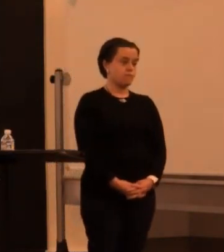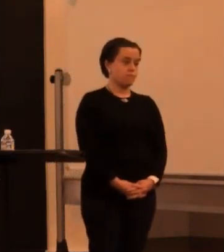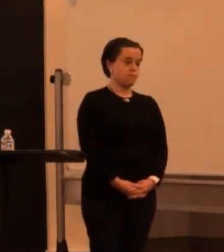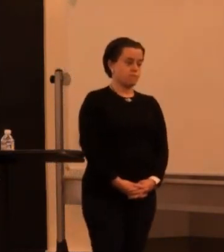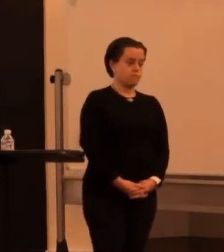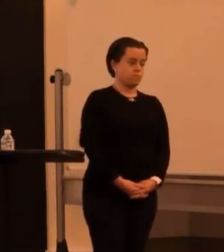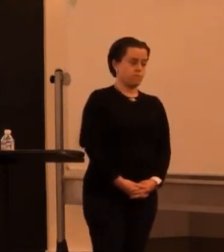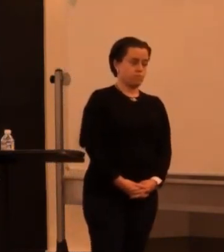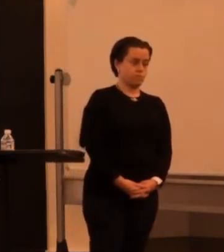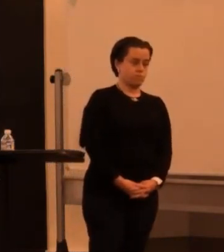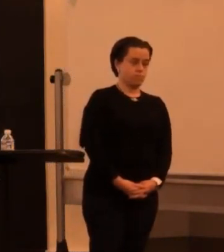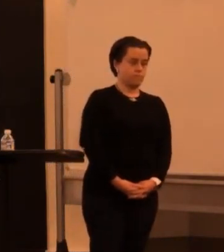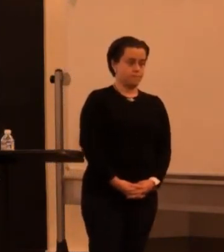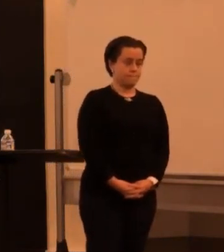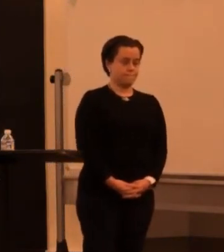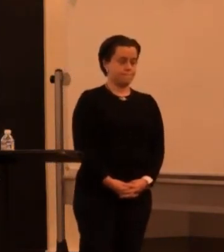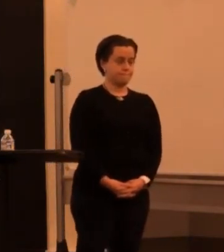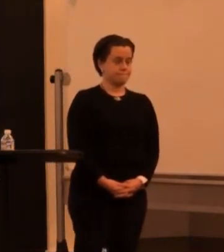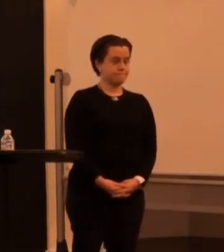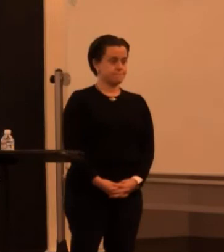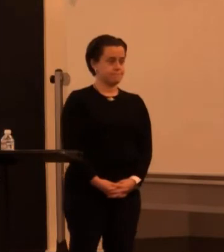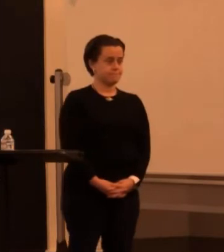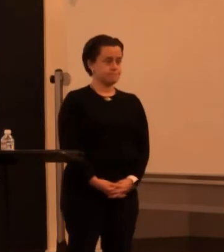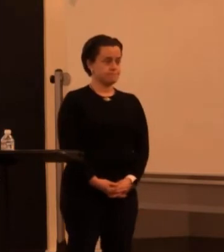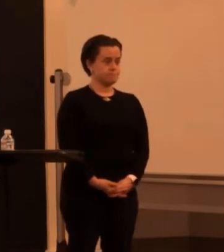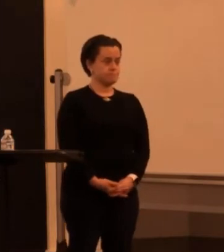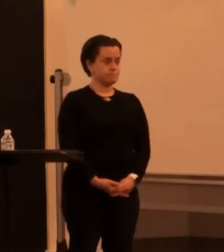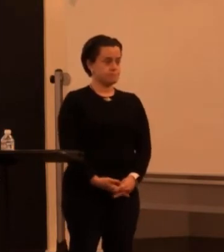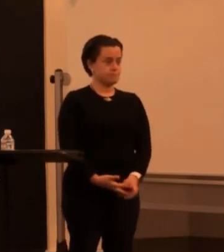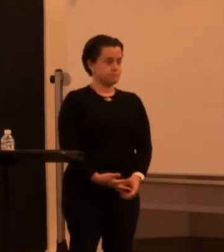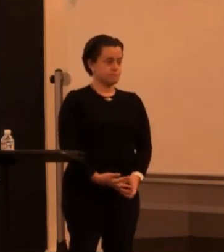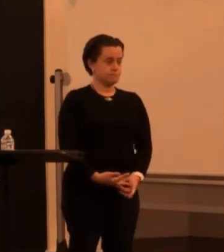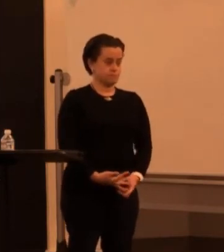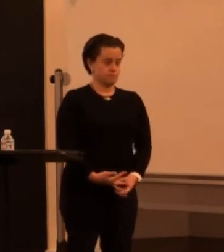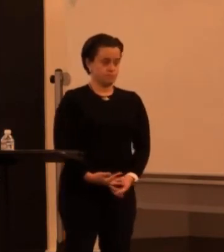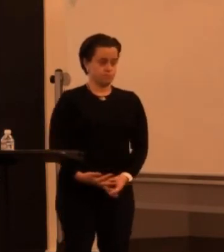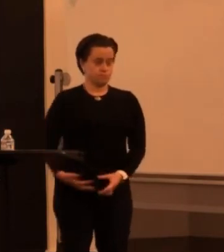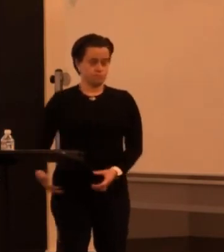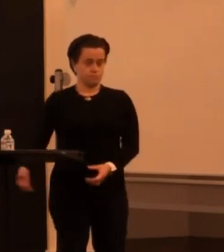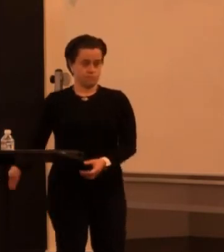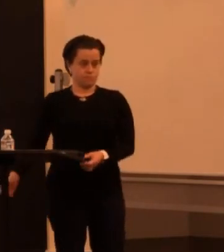So, do you get like an automatic trademark then or is that different like a patent?